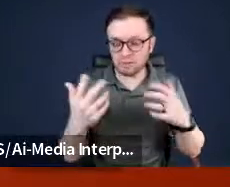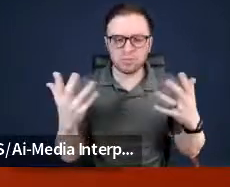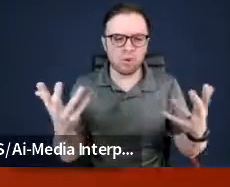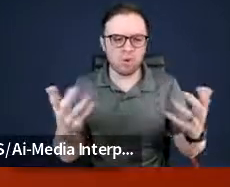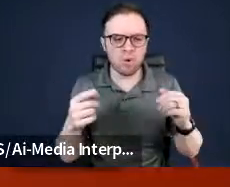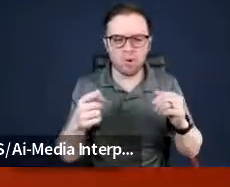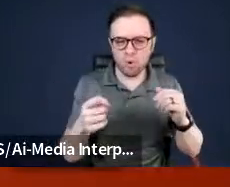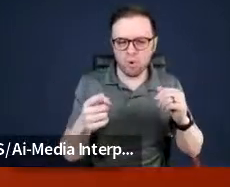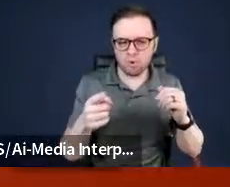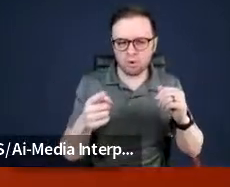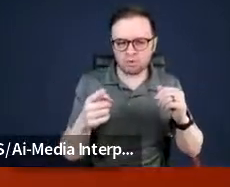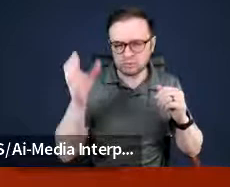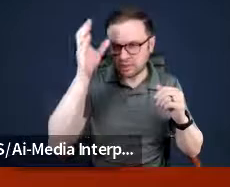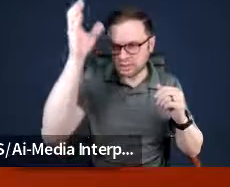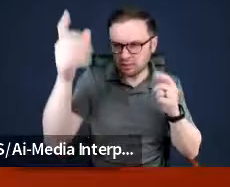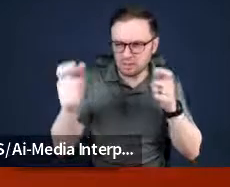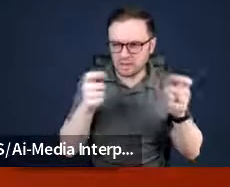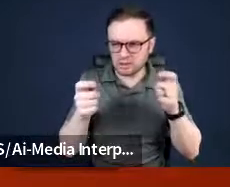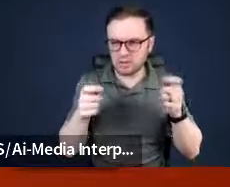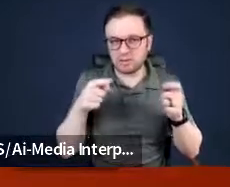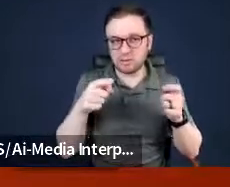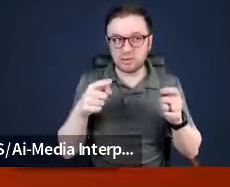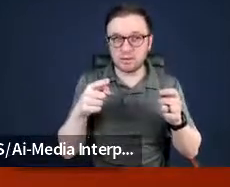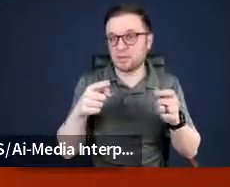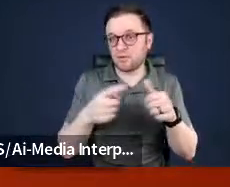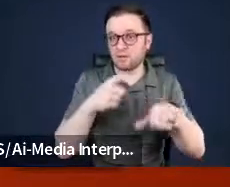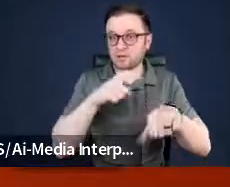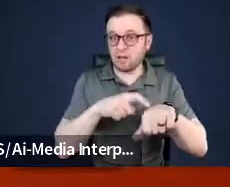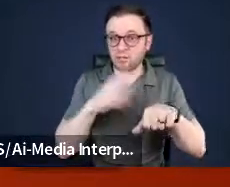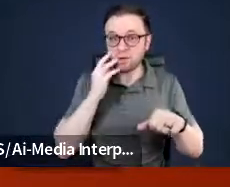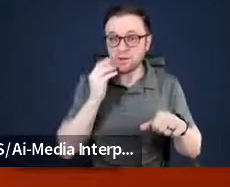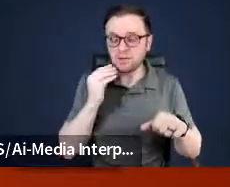101 session so if you don't have the background and coding or